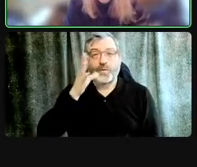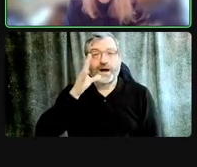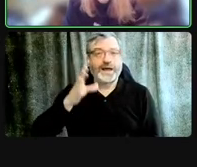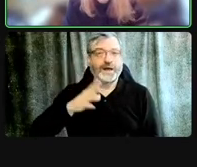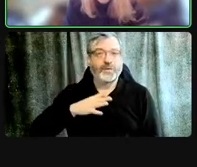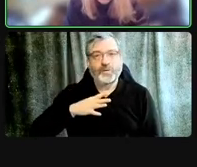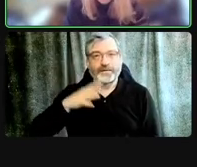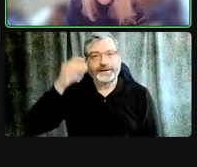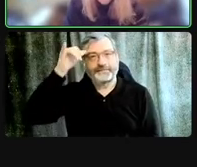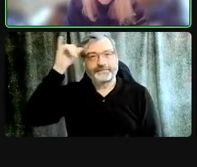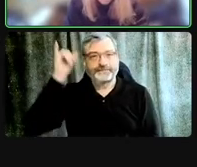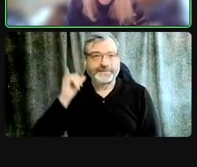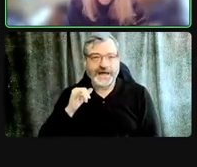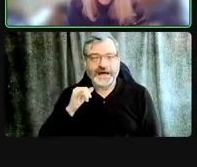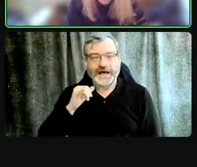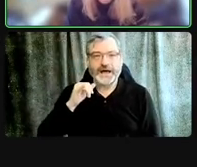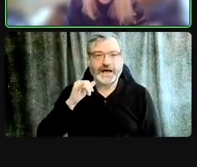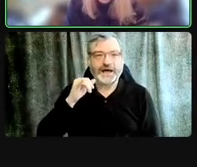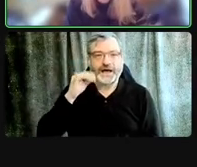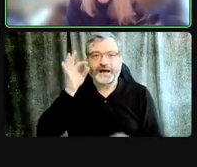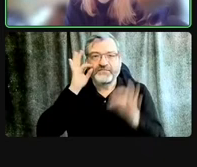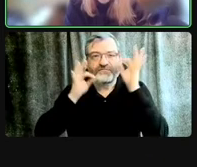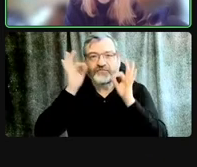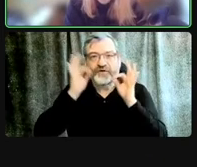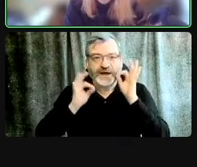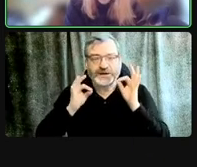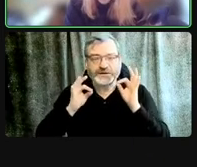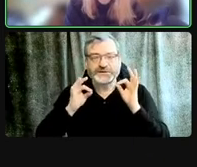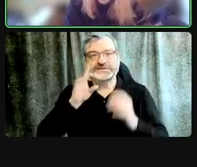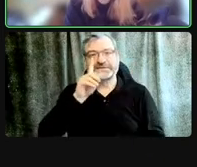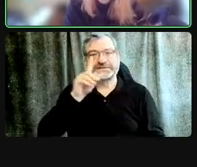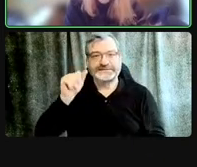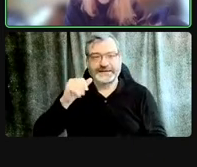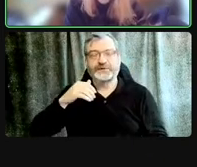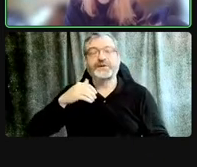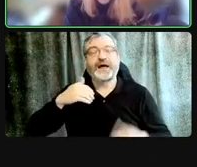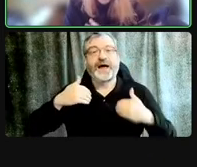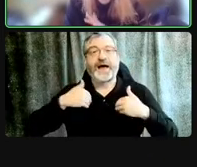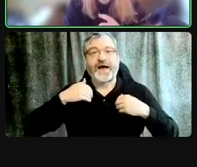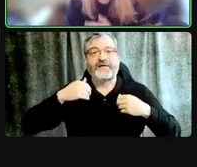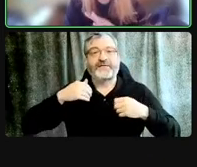I am seated in a power wheelchair wearing a black blouse and behind me is a mustard